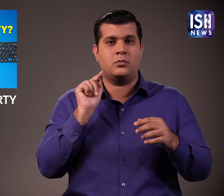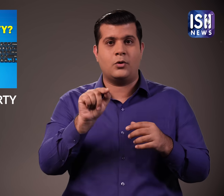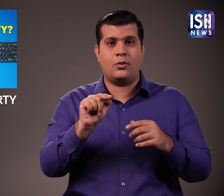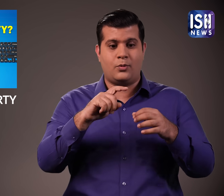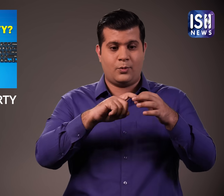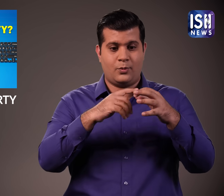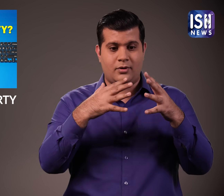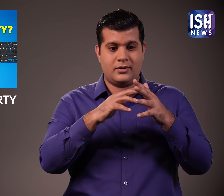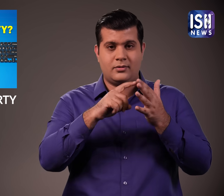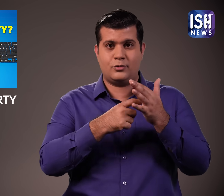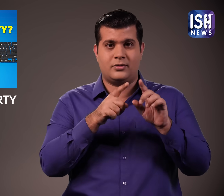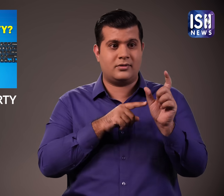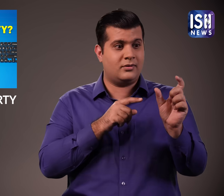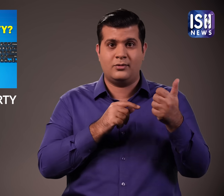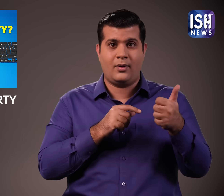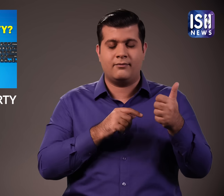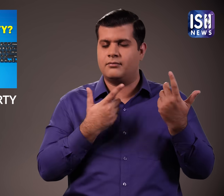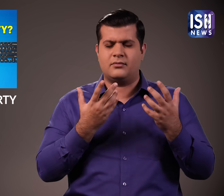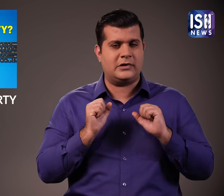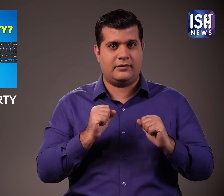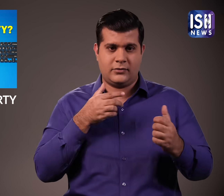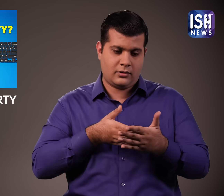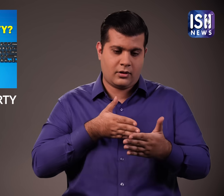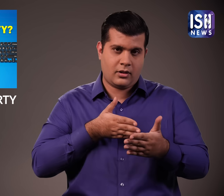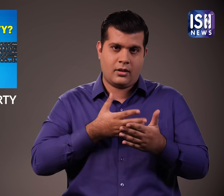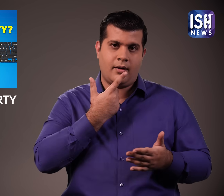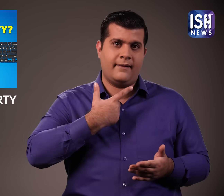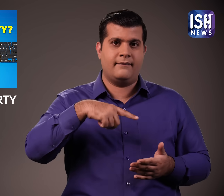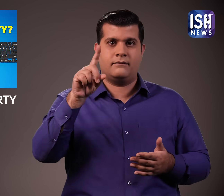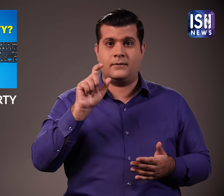It is all thanks to the QWERTY arrangement of the keyboard.